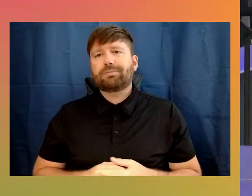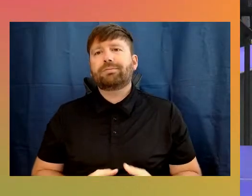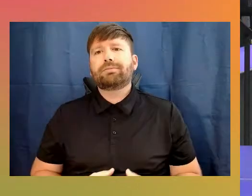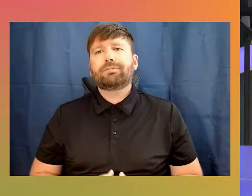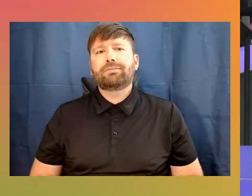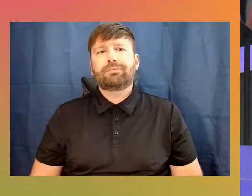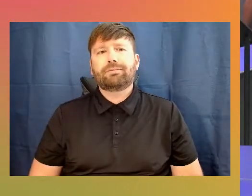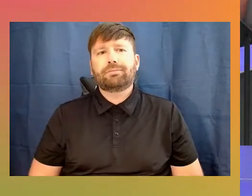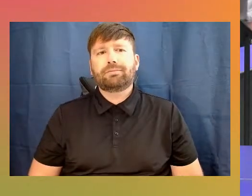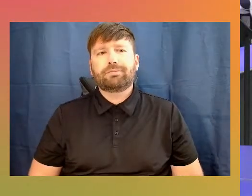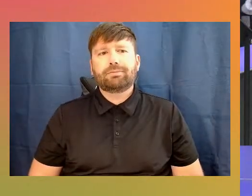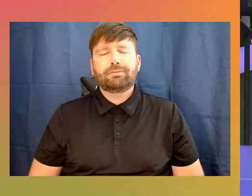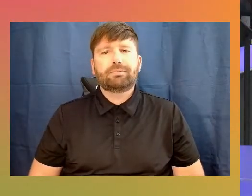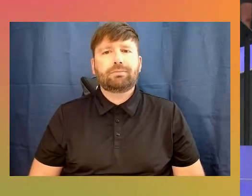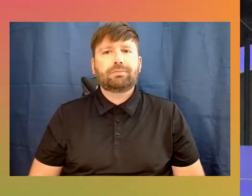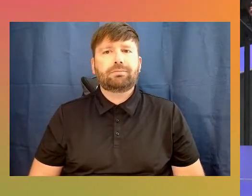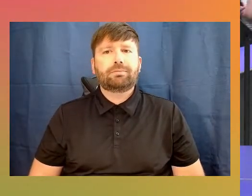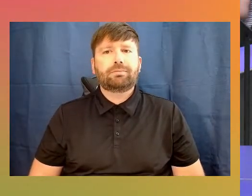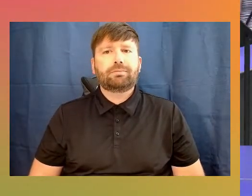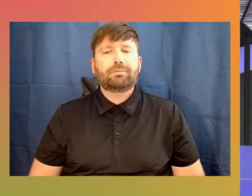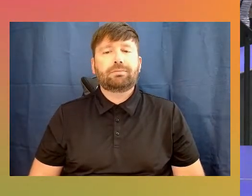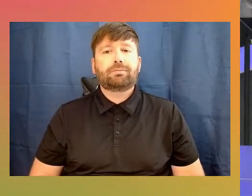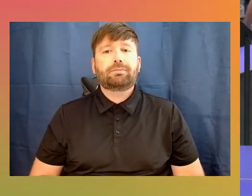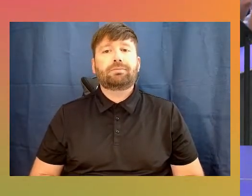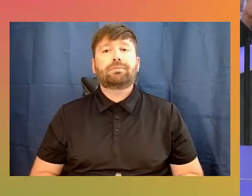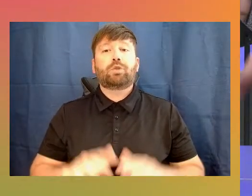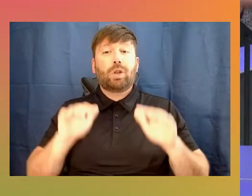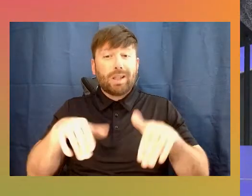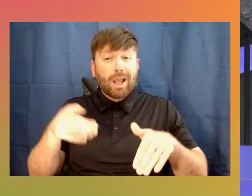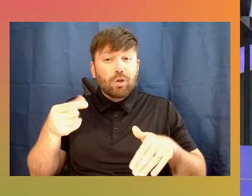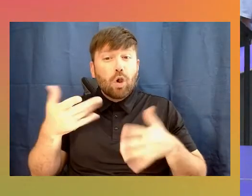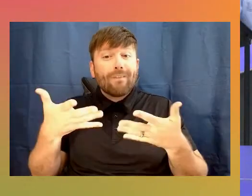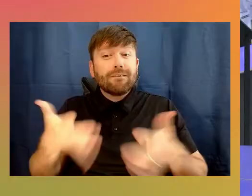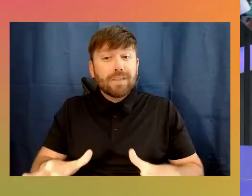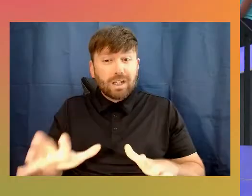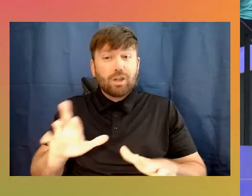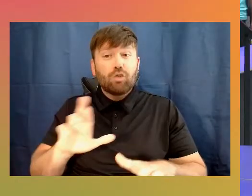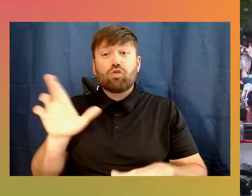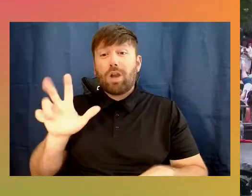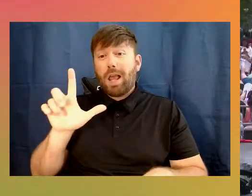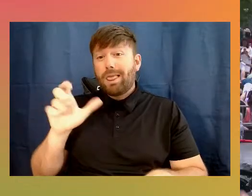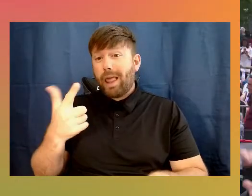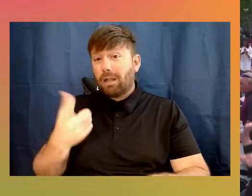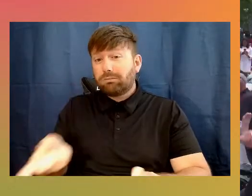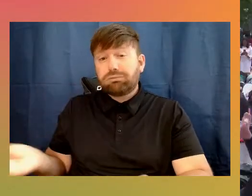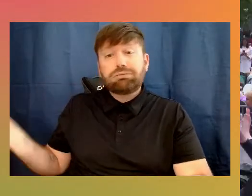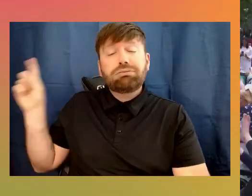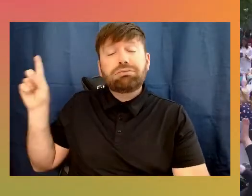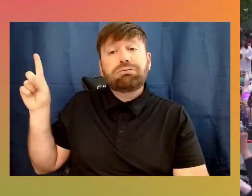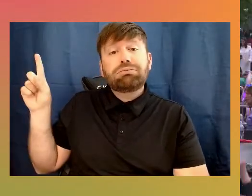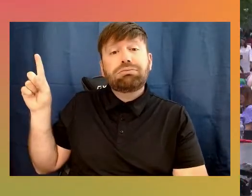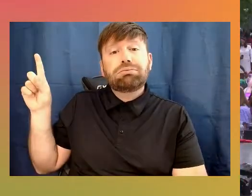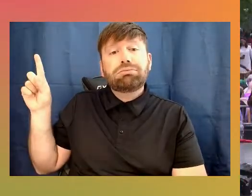YOU CAN SKIP IT IF YOU NEED TO.